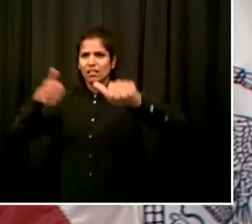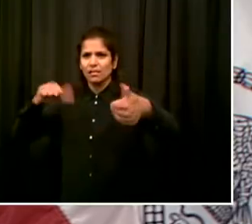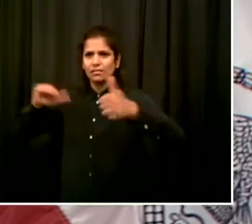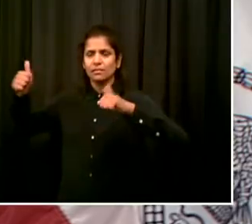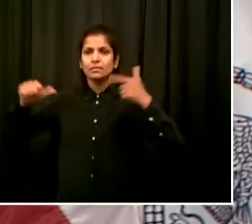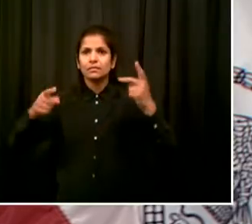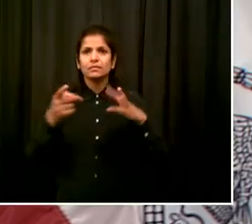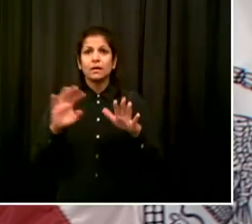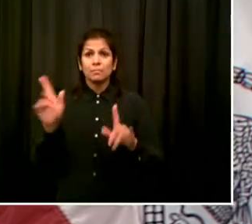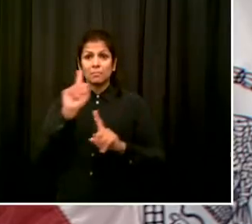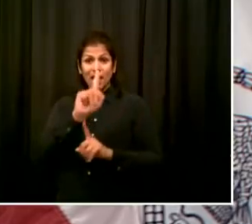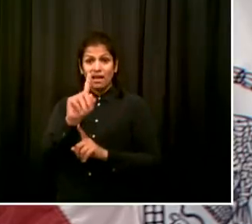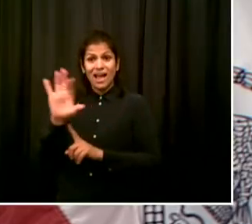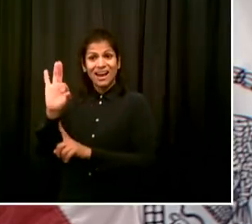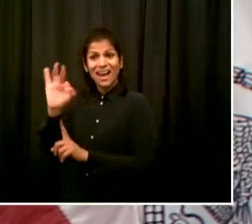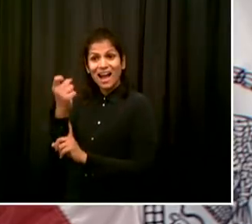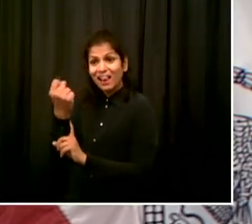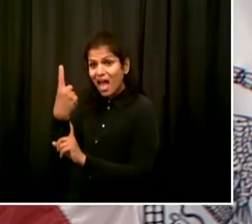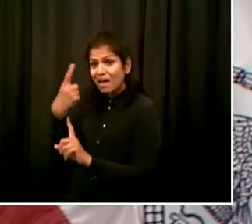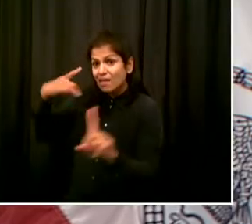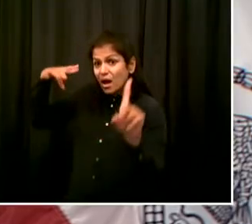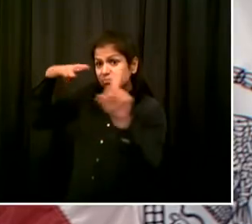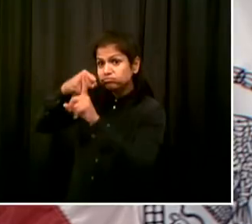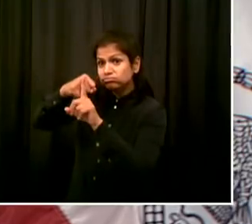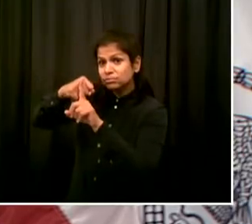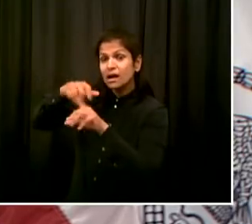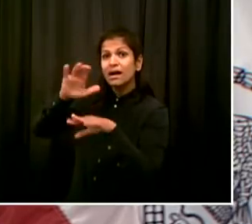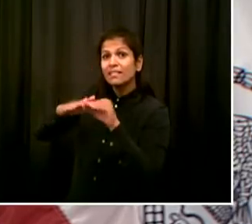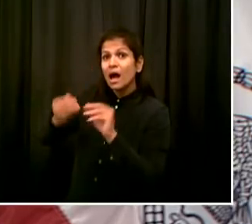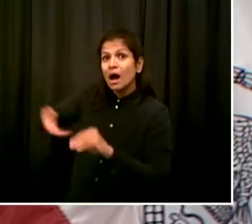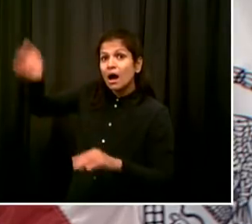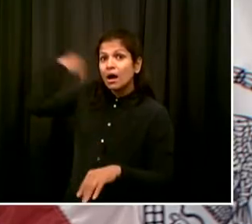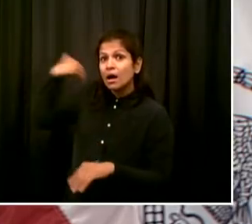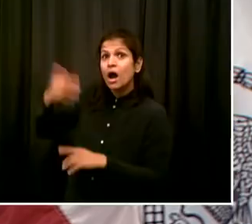UNANIMOUS SUPPORT FROM THE DEMOCRATIC ASSEMBLY IN THE REPUBLICAN